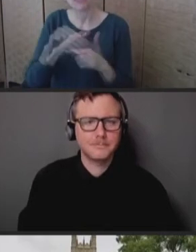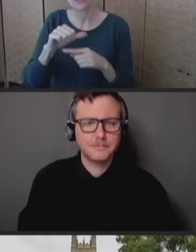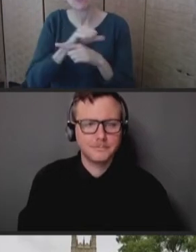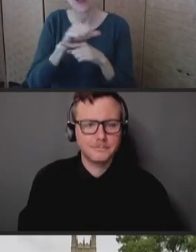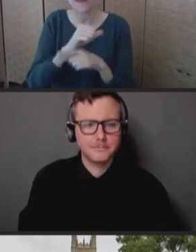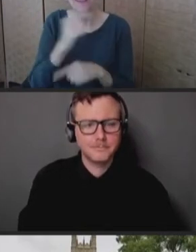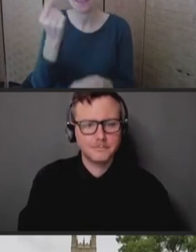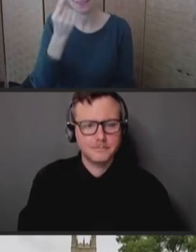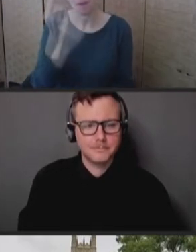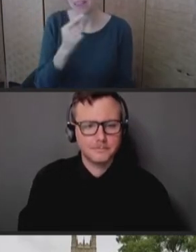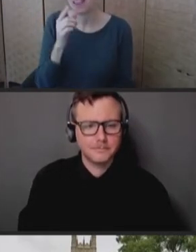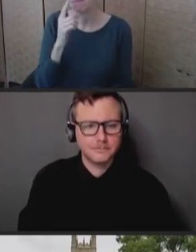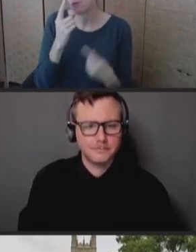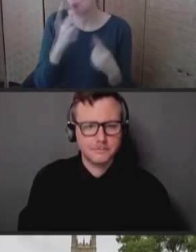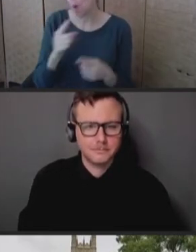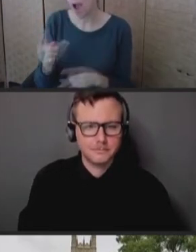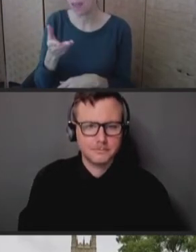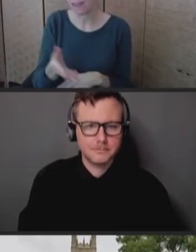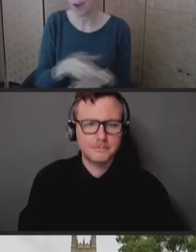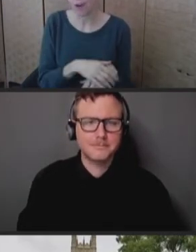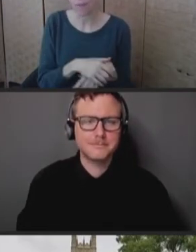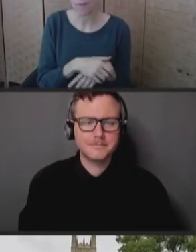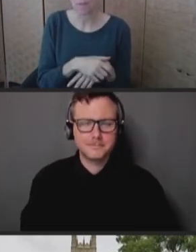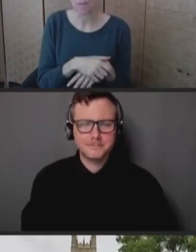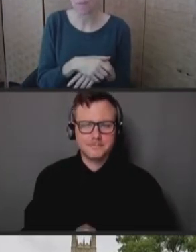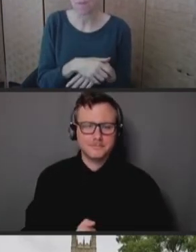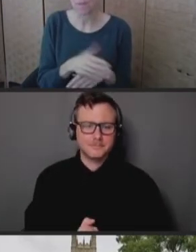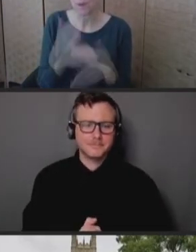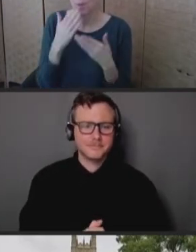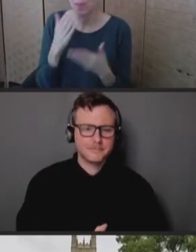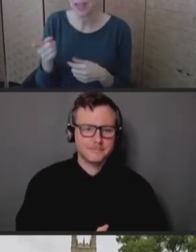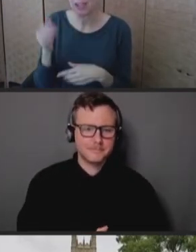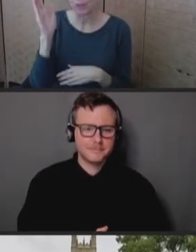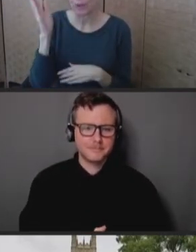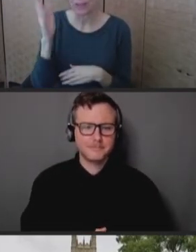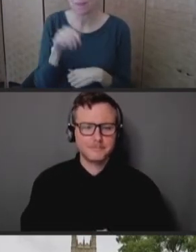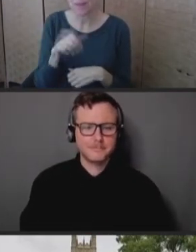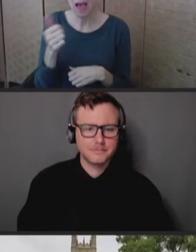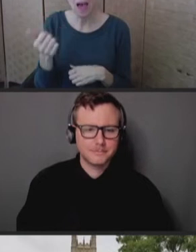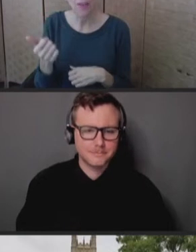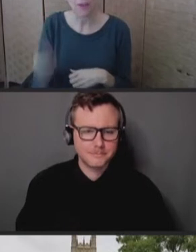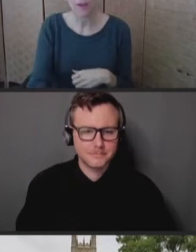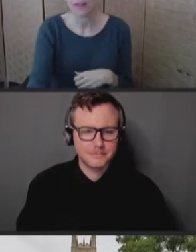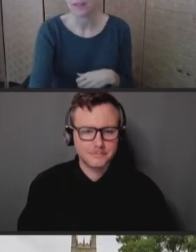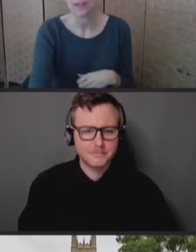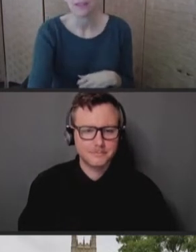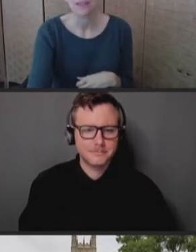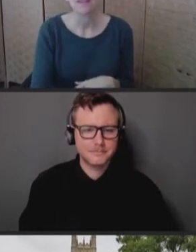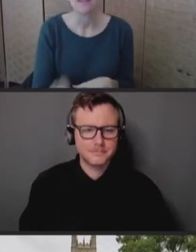Our next presenter is Dr. Svetlana Ukraintseva, an associate research professor at Duke University.